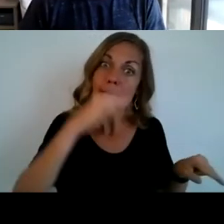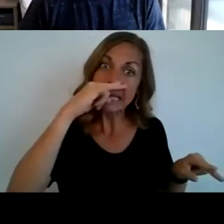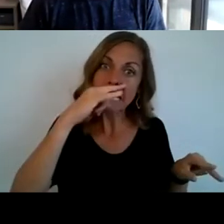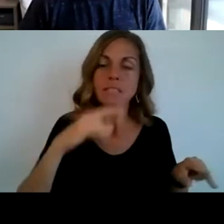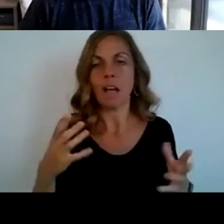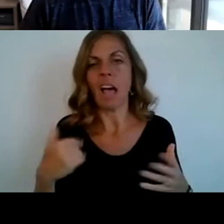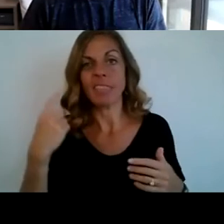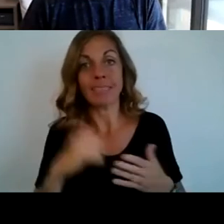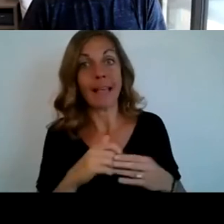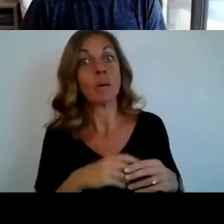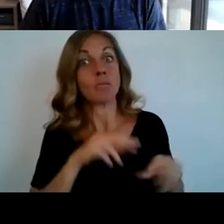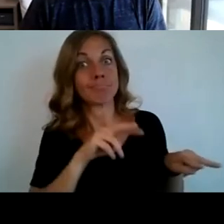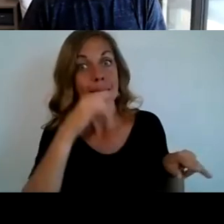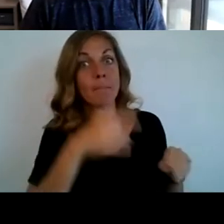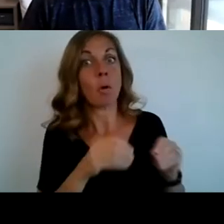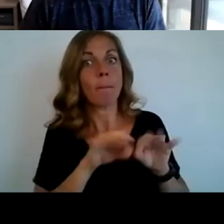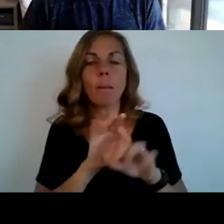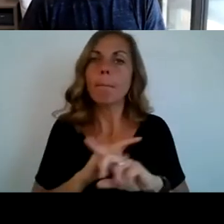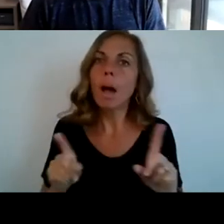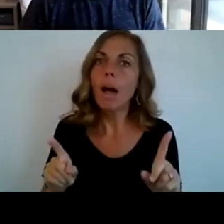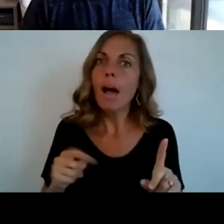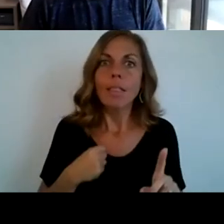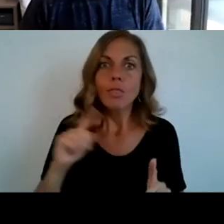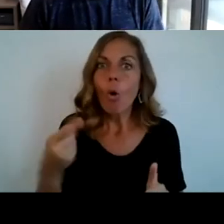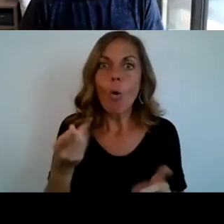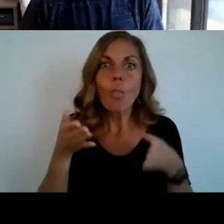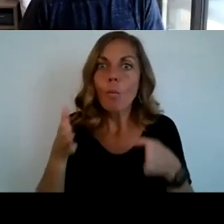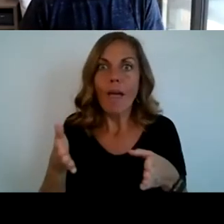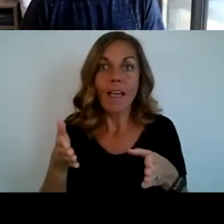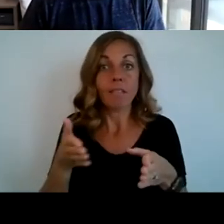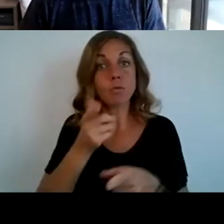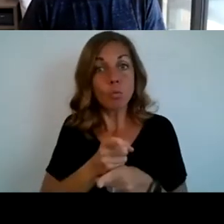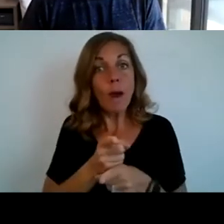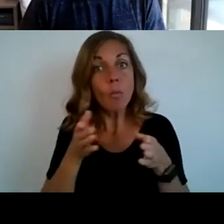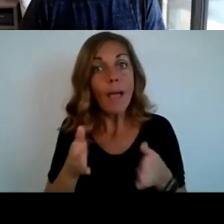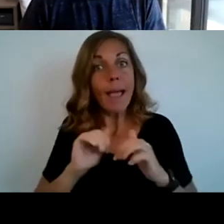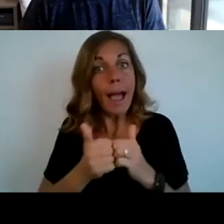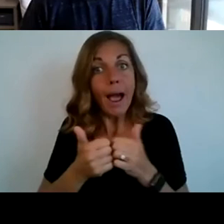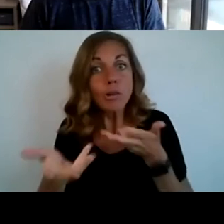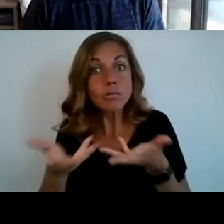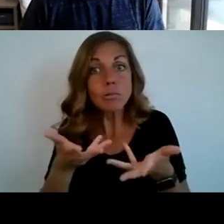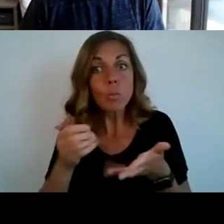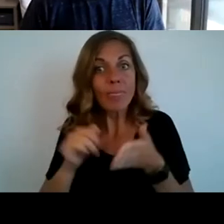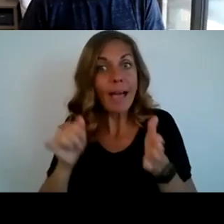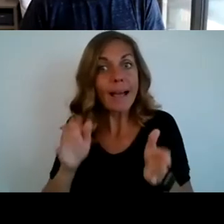the only way and the right way to deal with an individual like that is to individualize